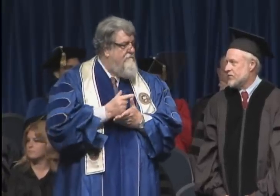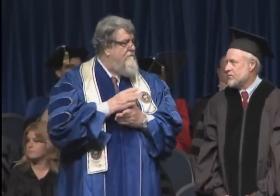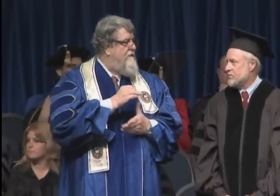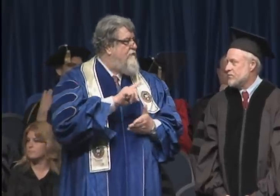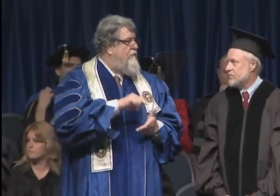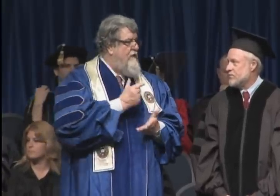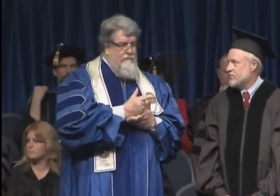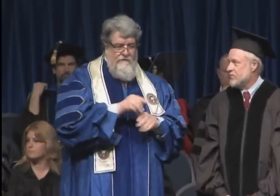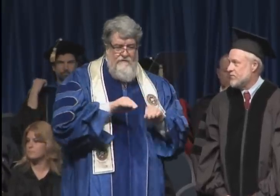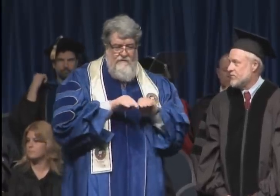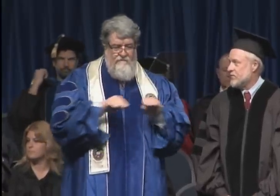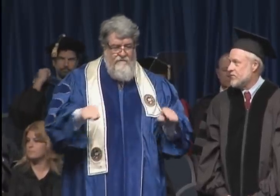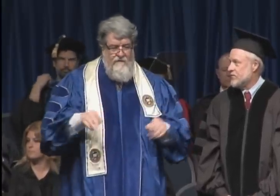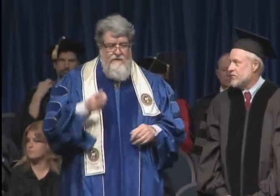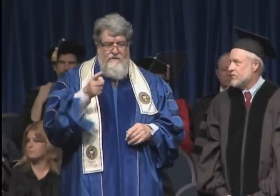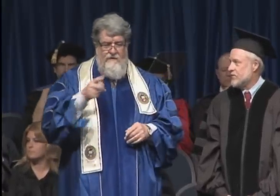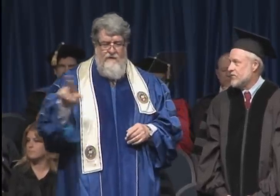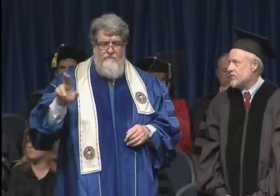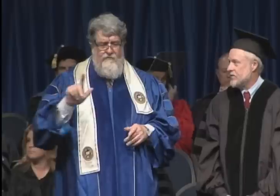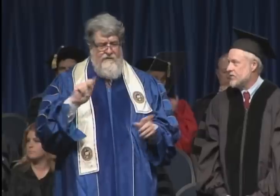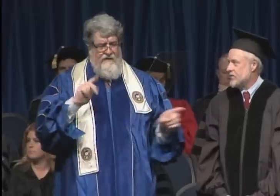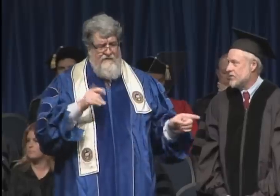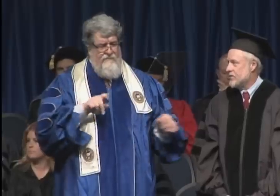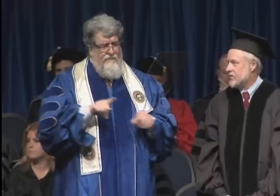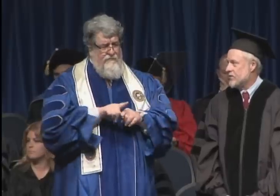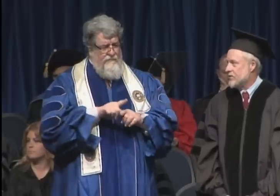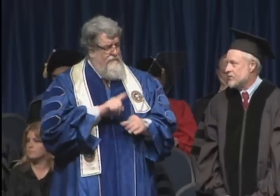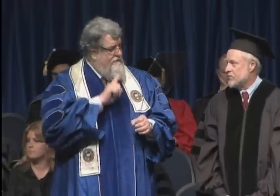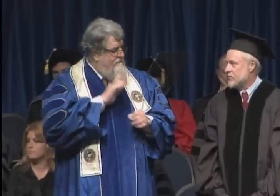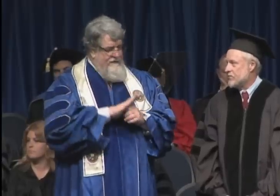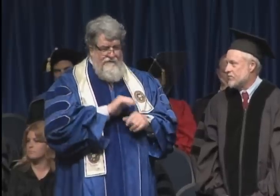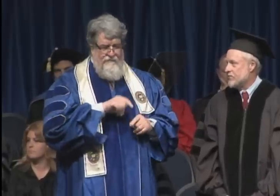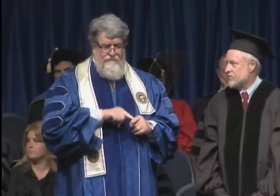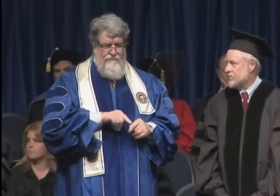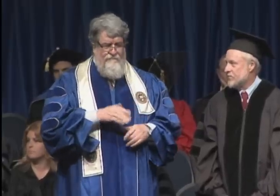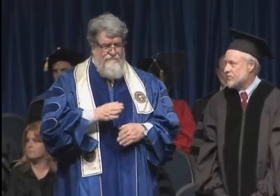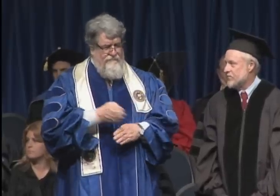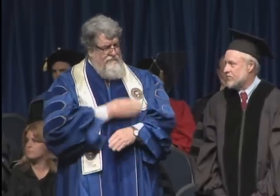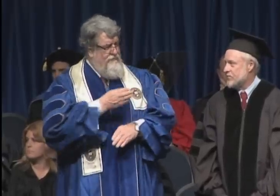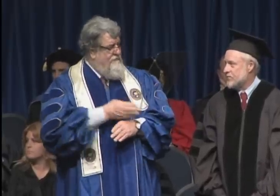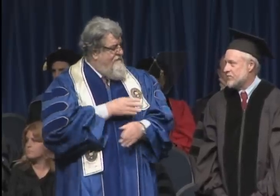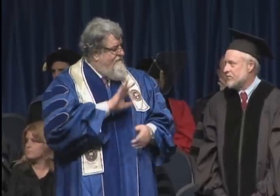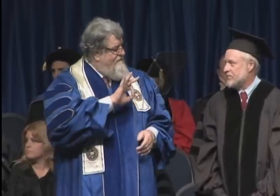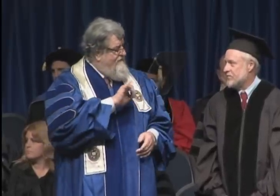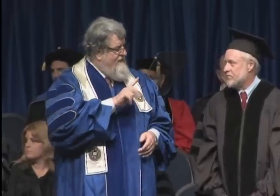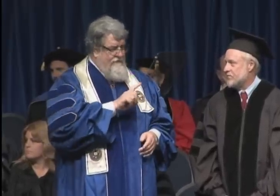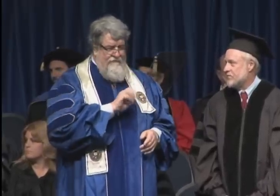during his notable career at the undergraduate and graduate level.